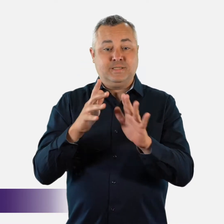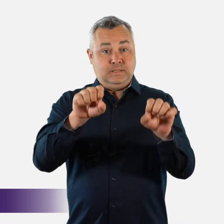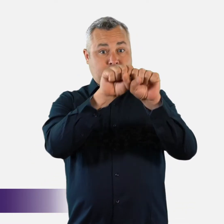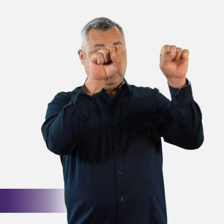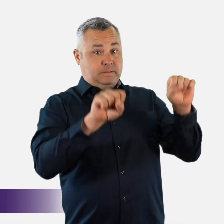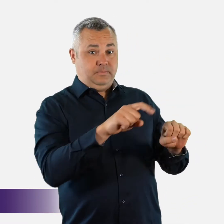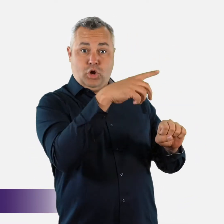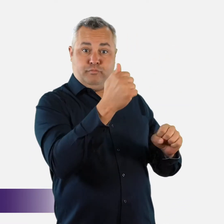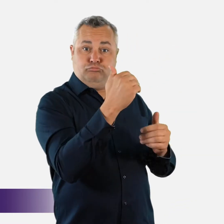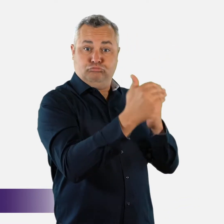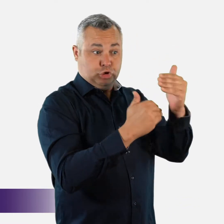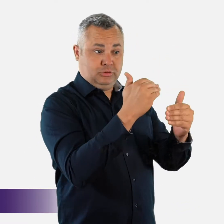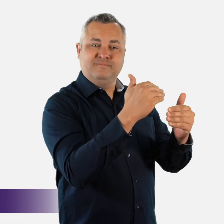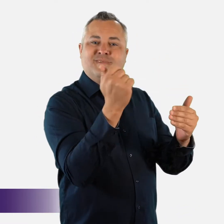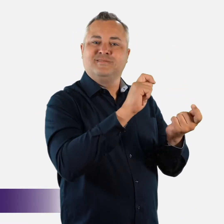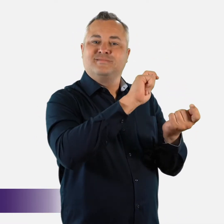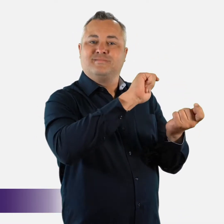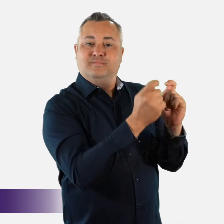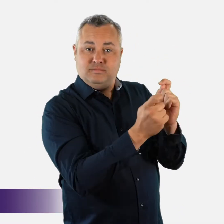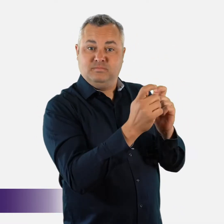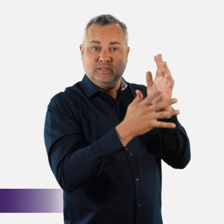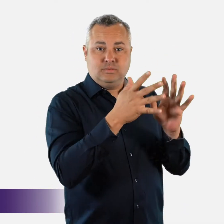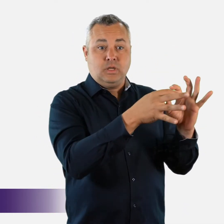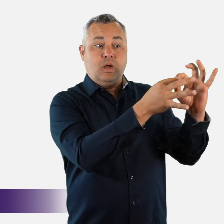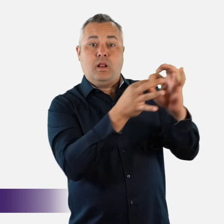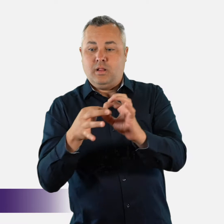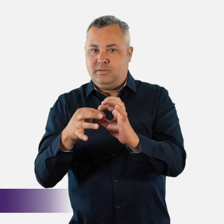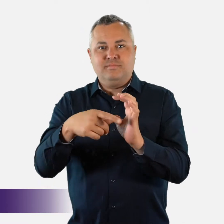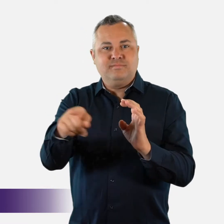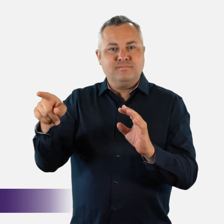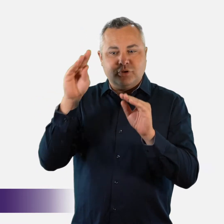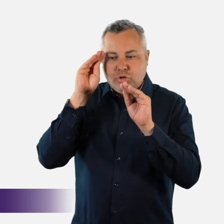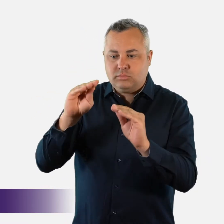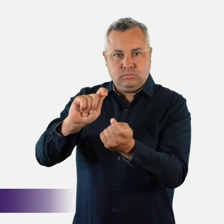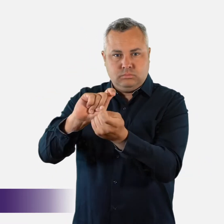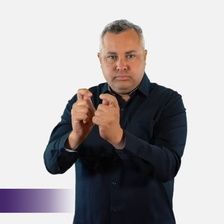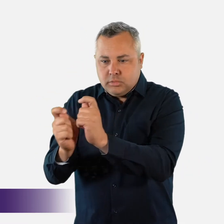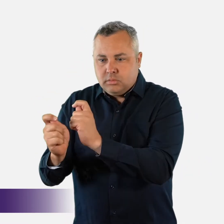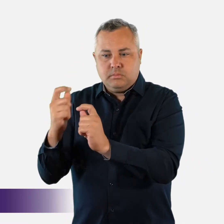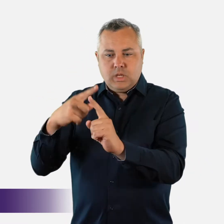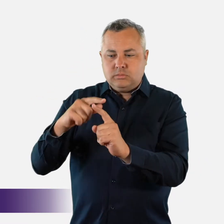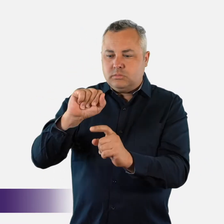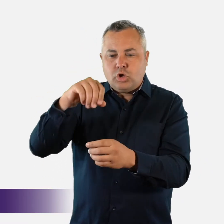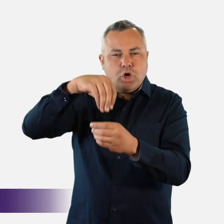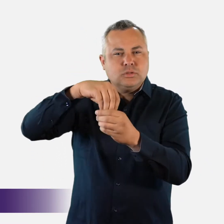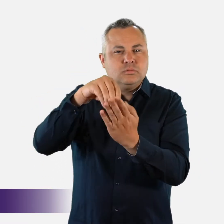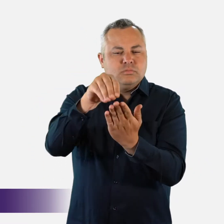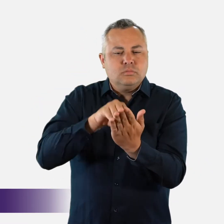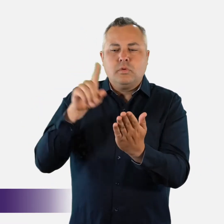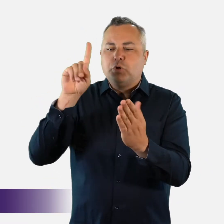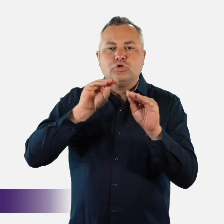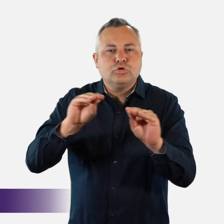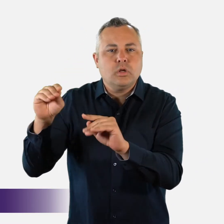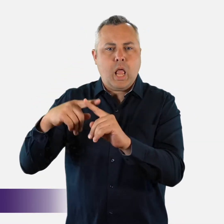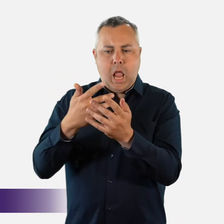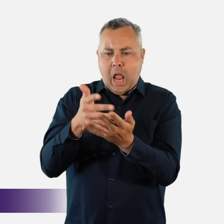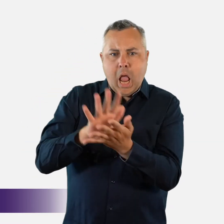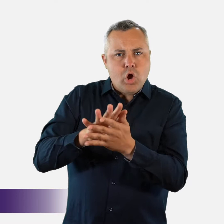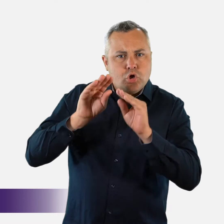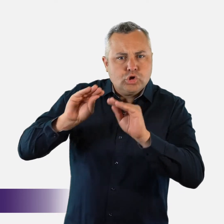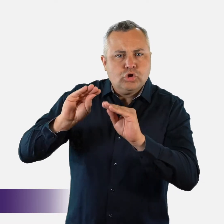‘a process of systemic reform embodying changes and modifications in content, teaching methods, approaches,